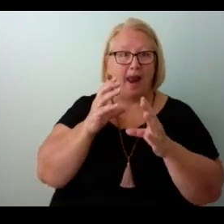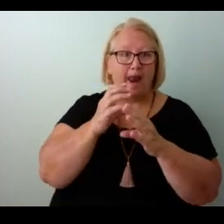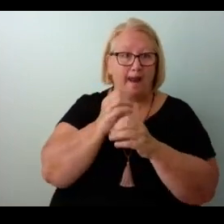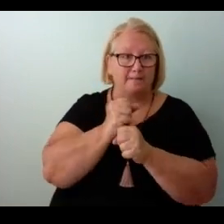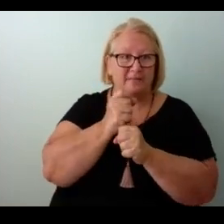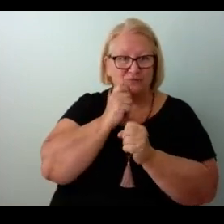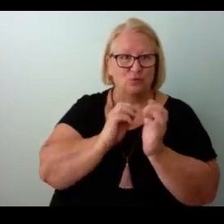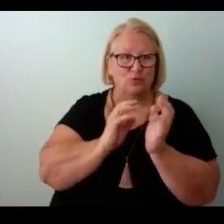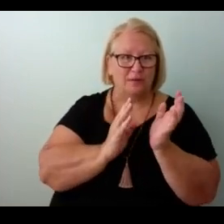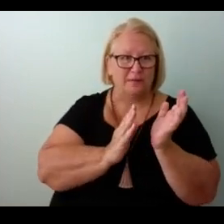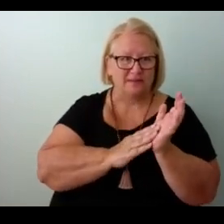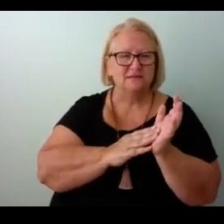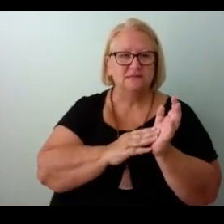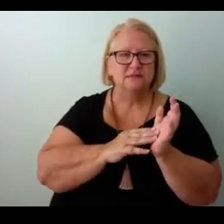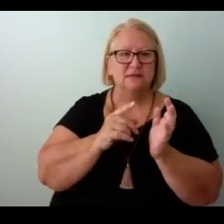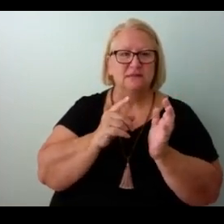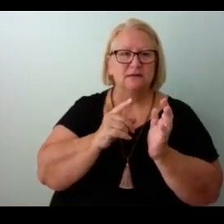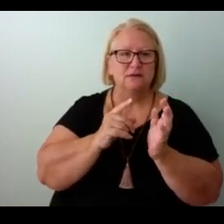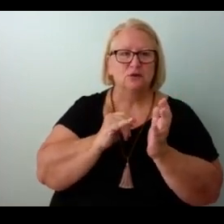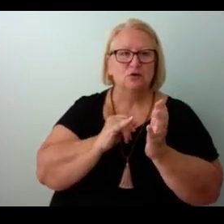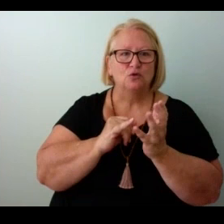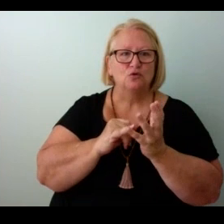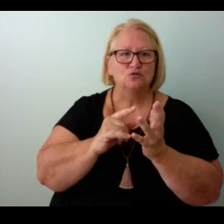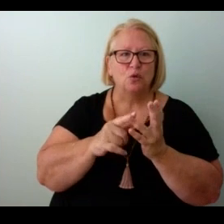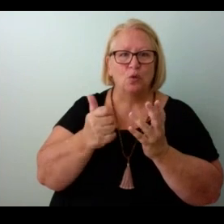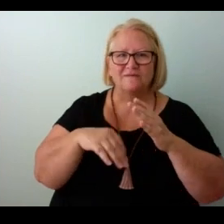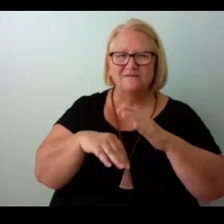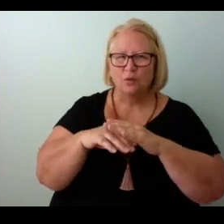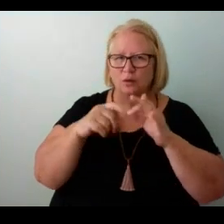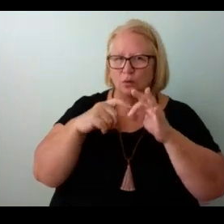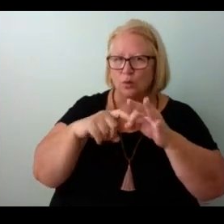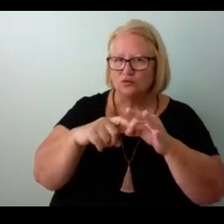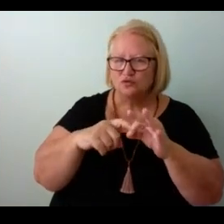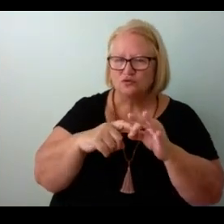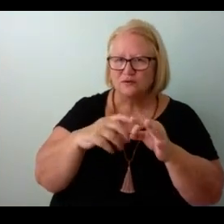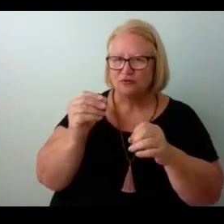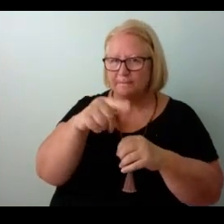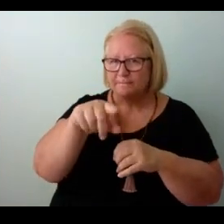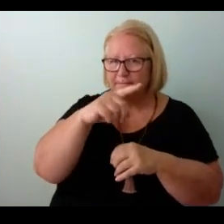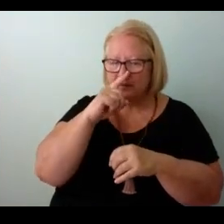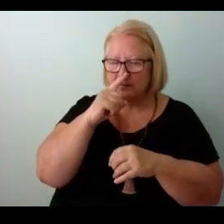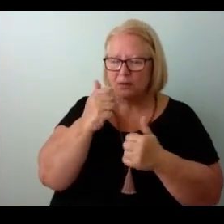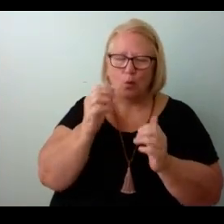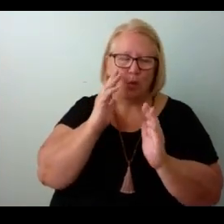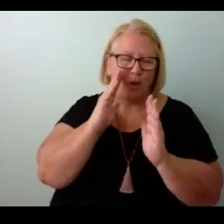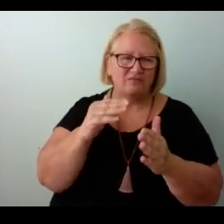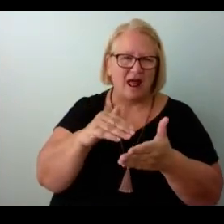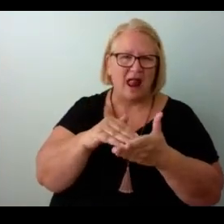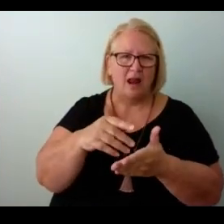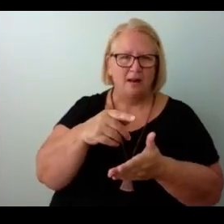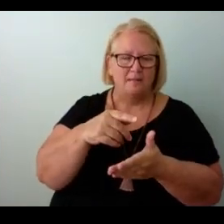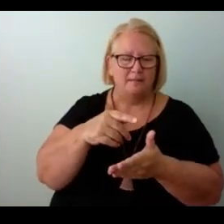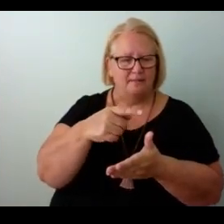It's been so full of questions which has been really wonderful to help us guide our presentation